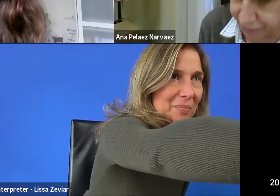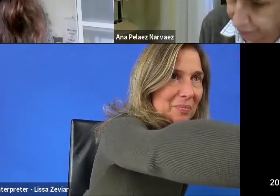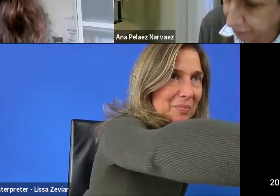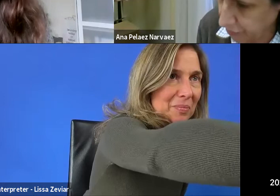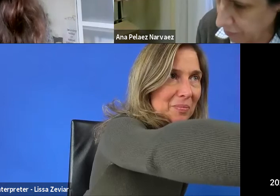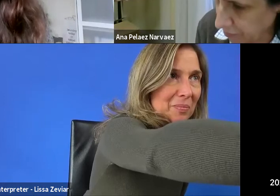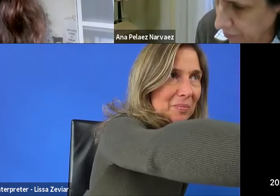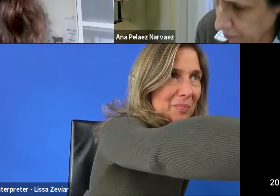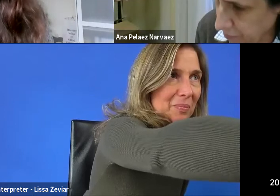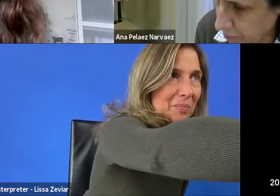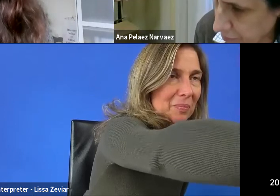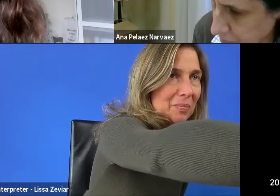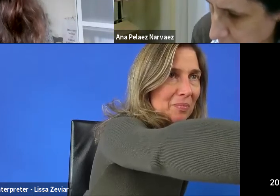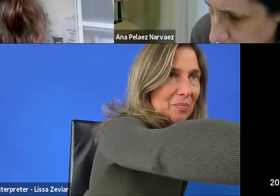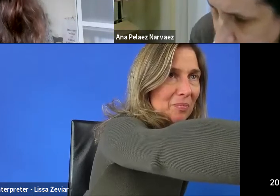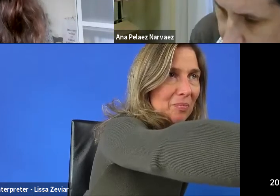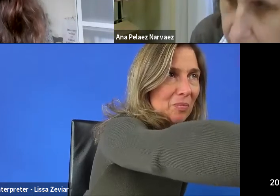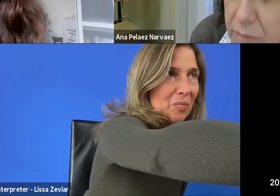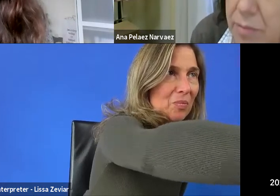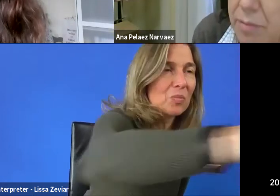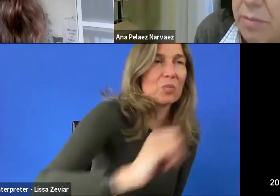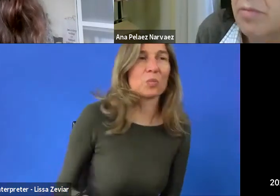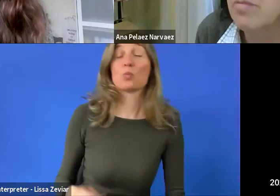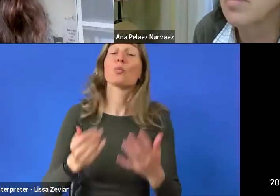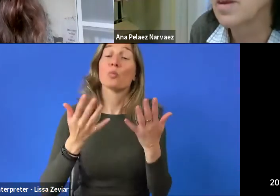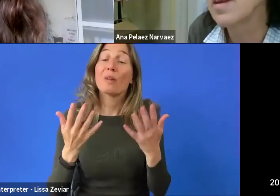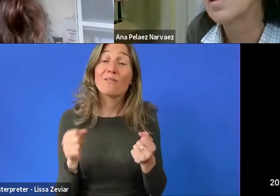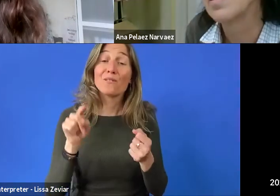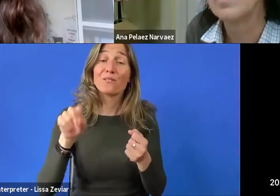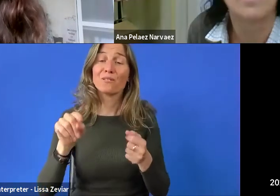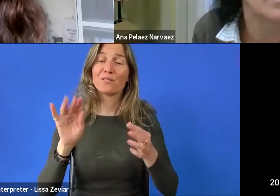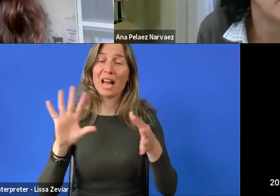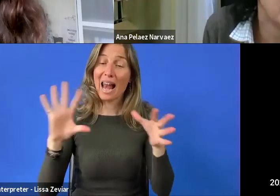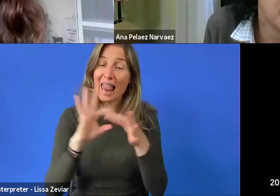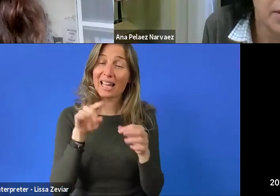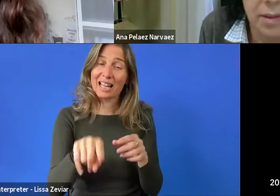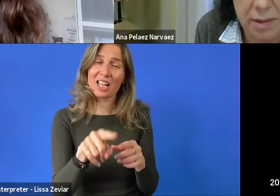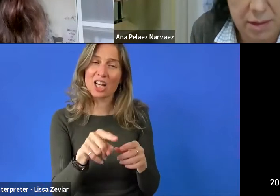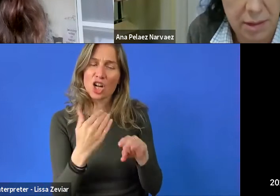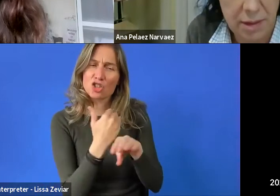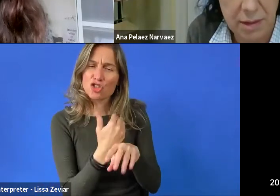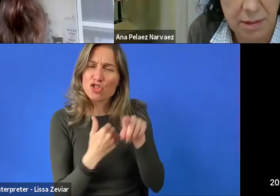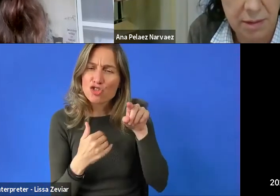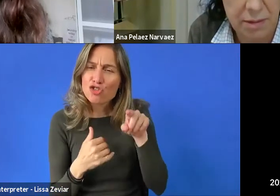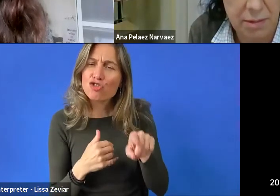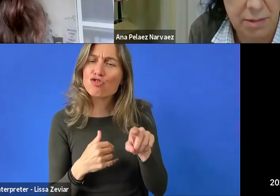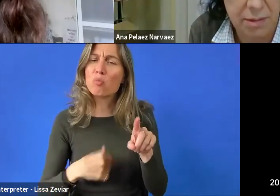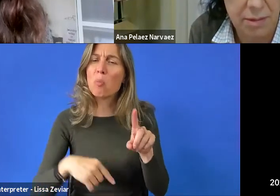We will pass the useful links in the chat and there will be two times to ask questions.